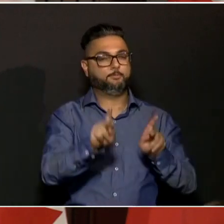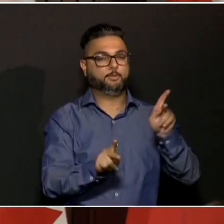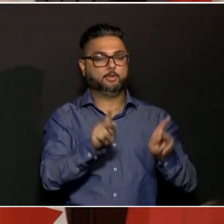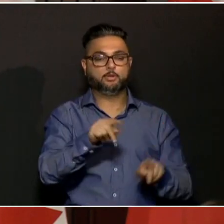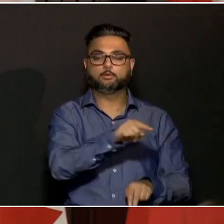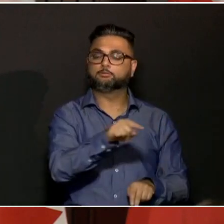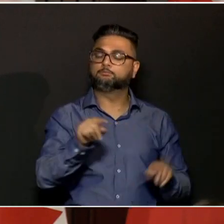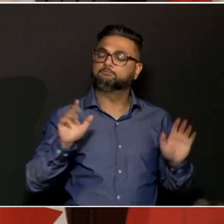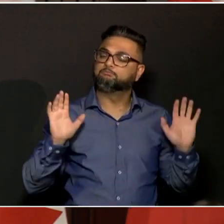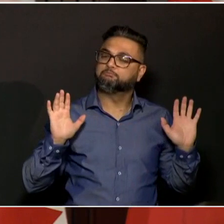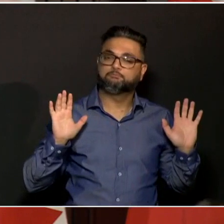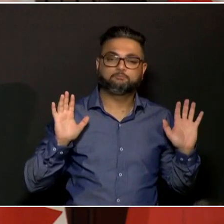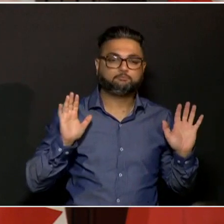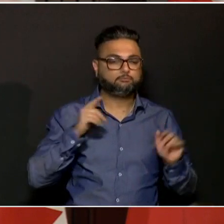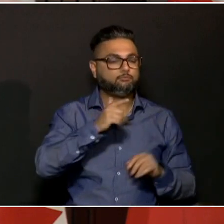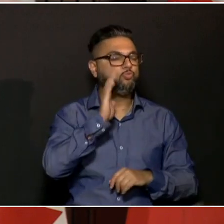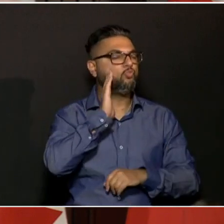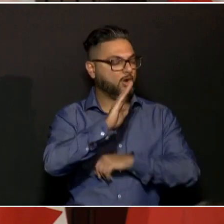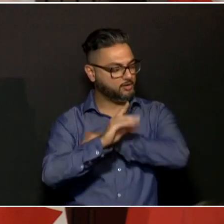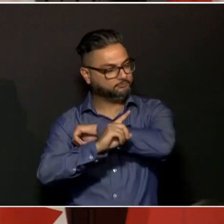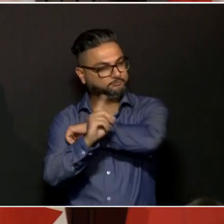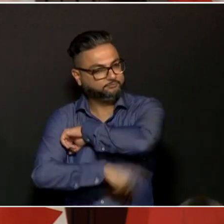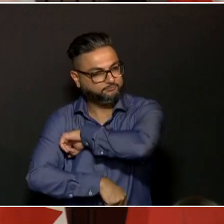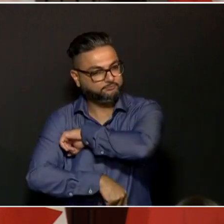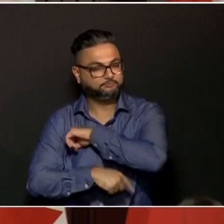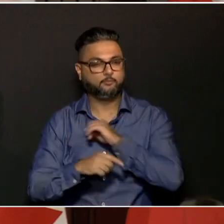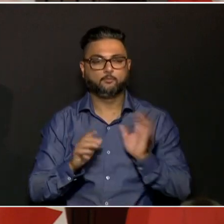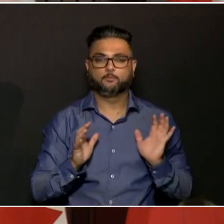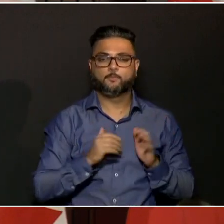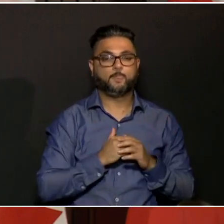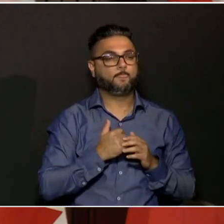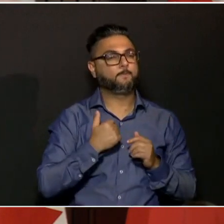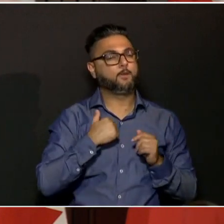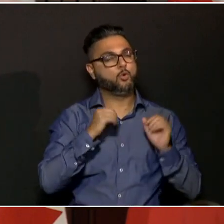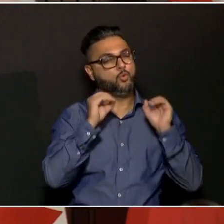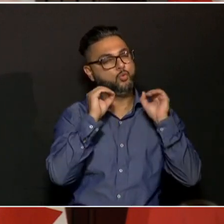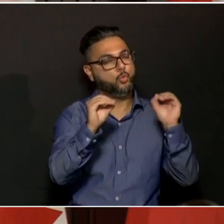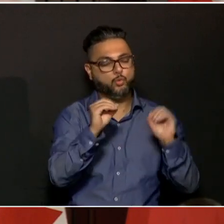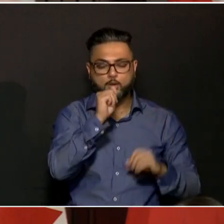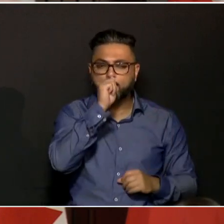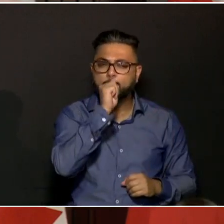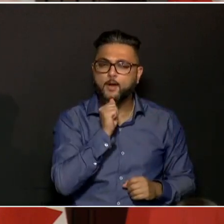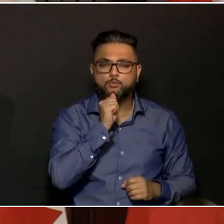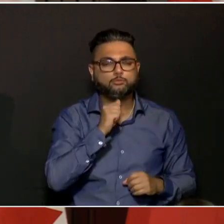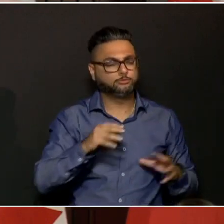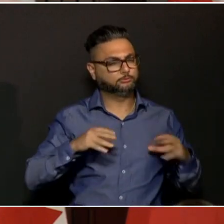find out it is maybe one or two bad actors, as we say, they will face the consequences.